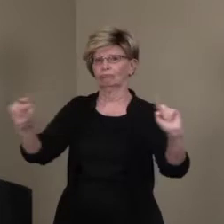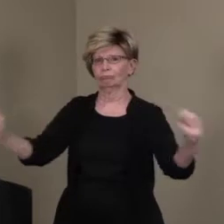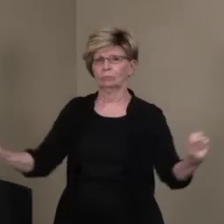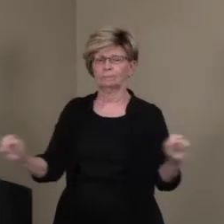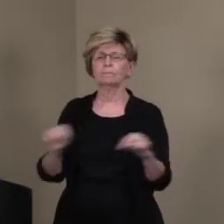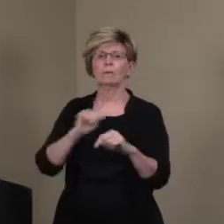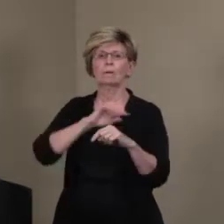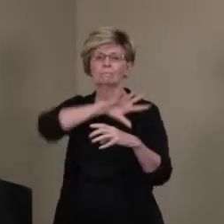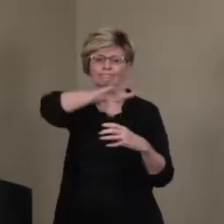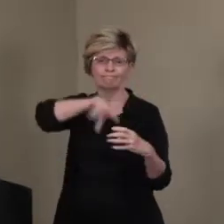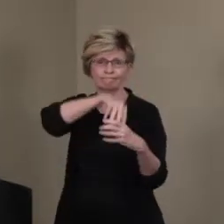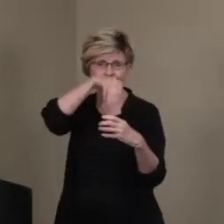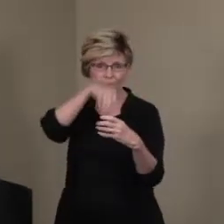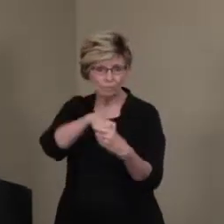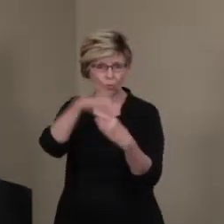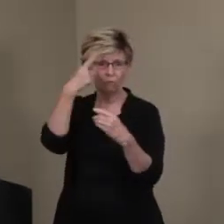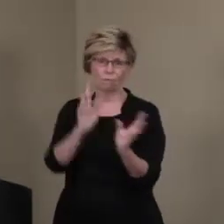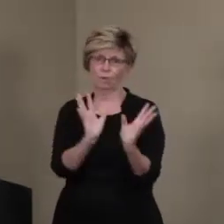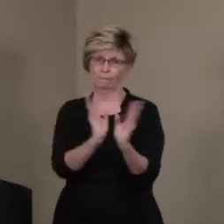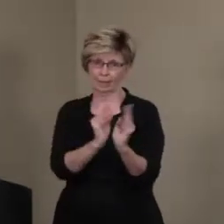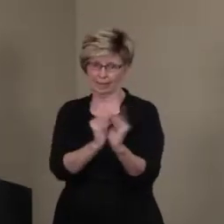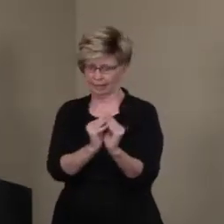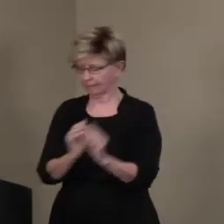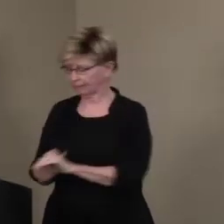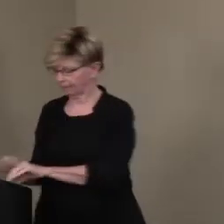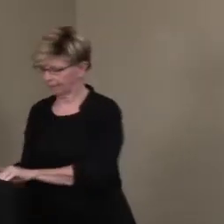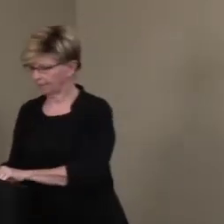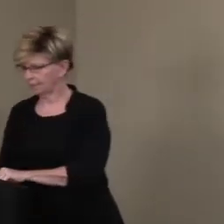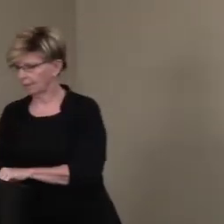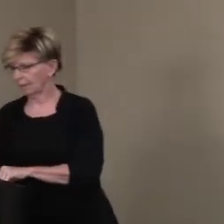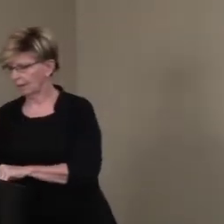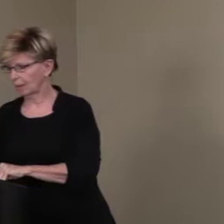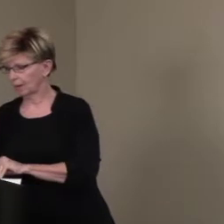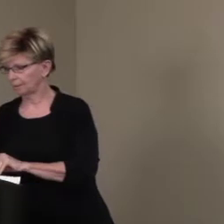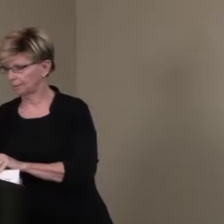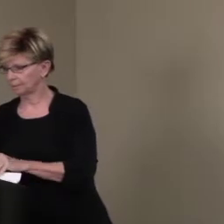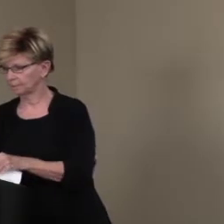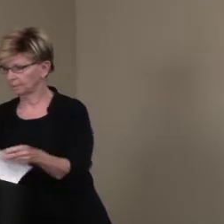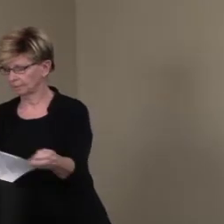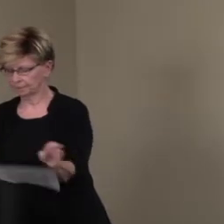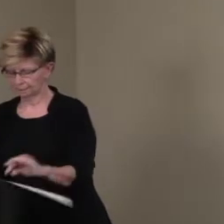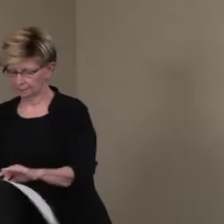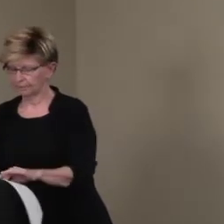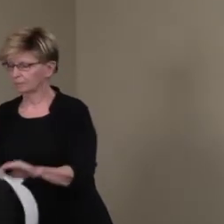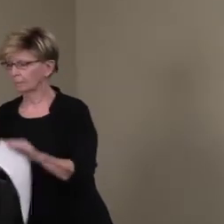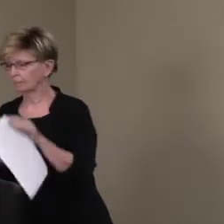services and so an inclusive approach for a student